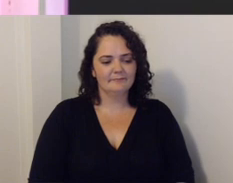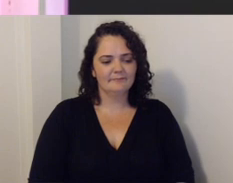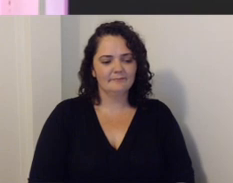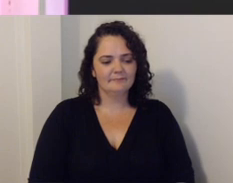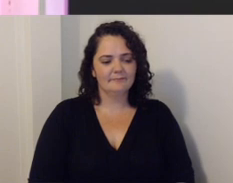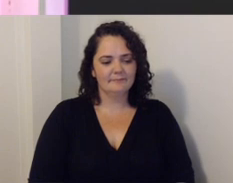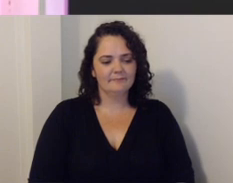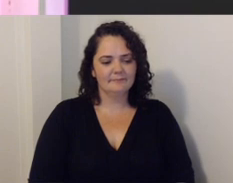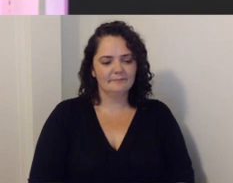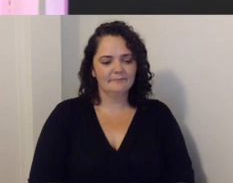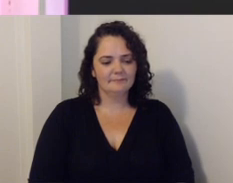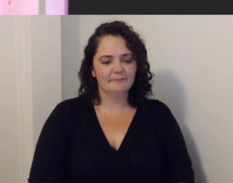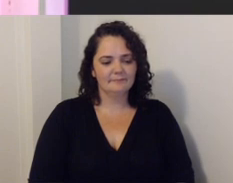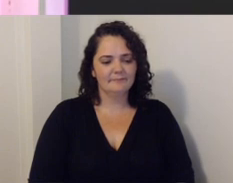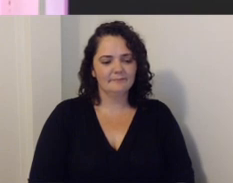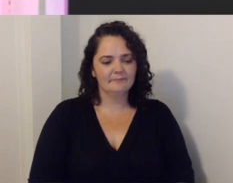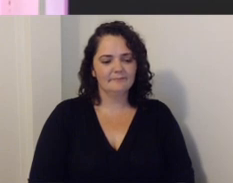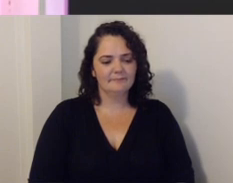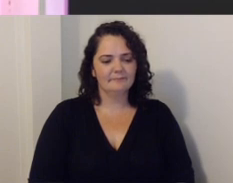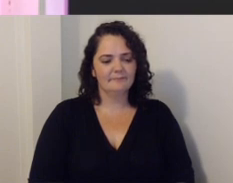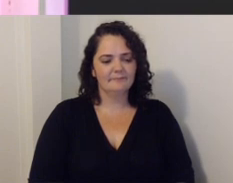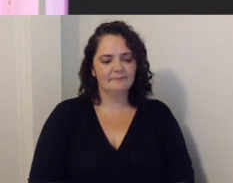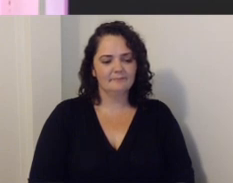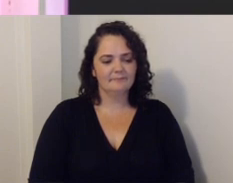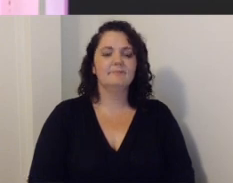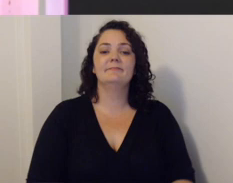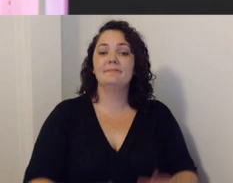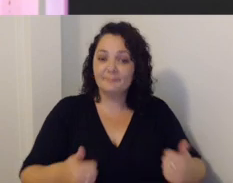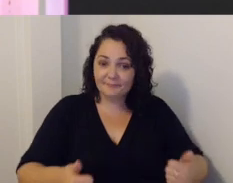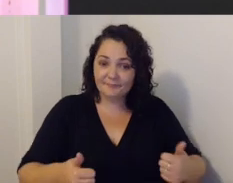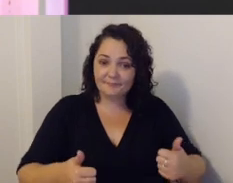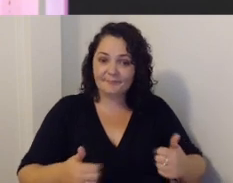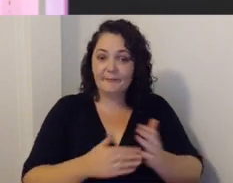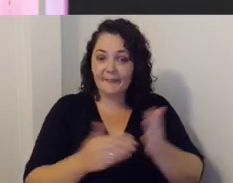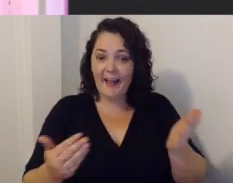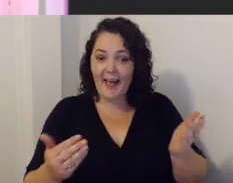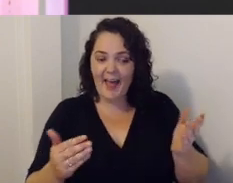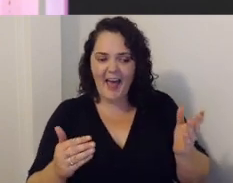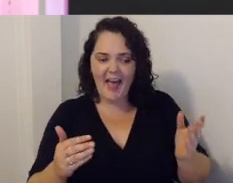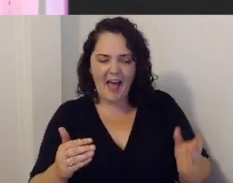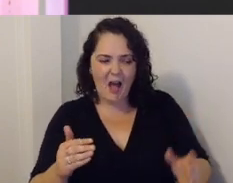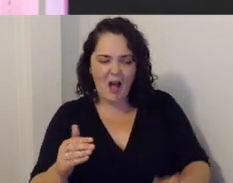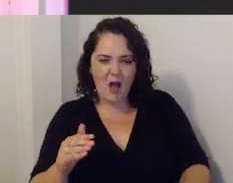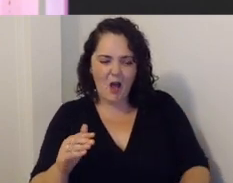alright nice okay let's dive right in y'all, let's go 10 minutes well now